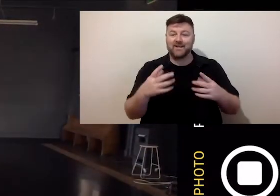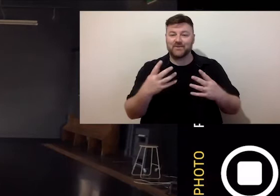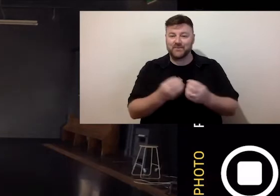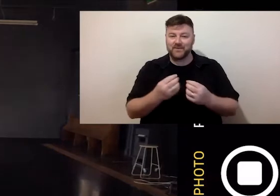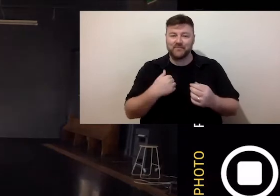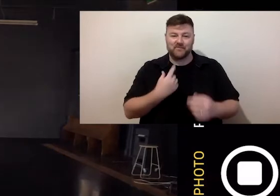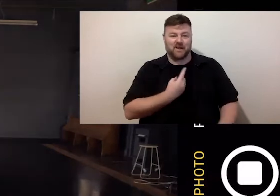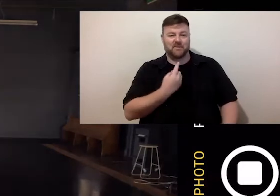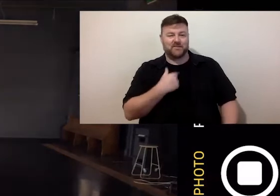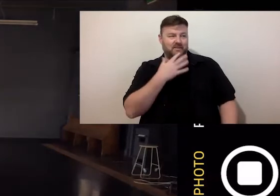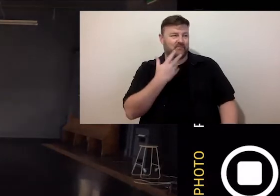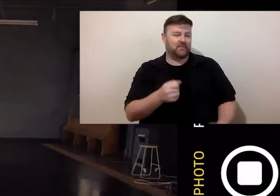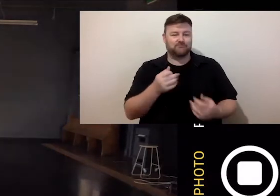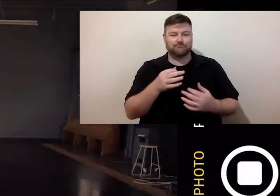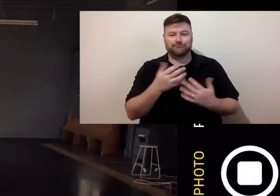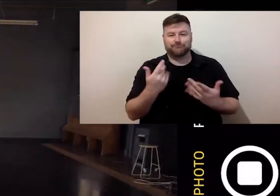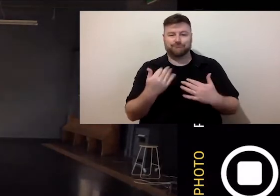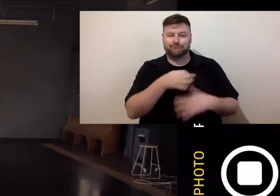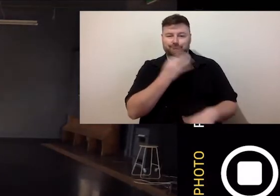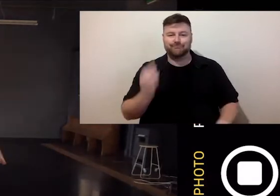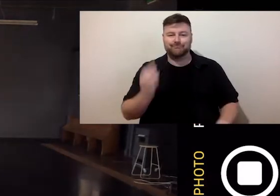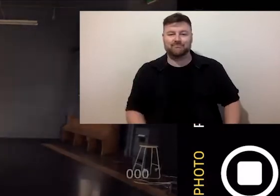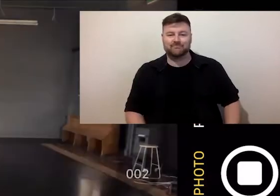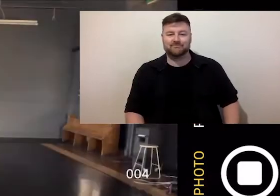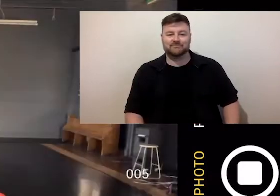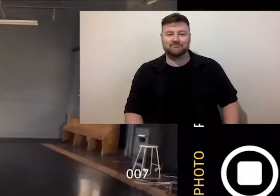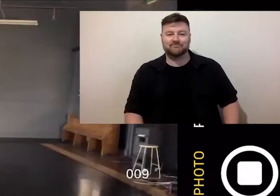my own moves...!